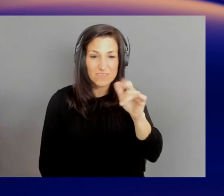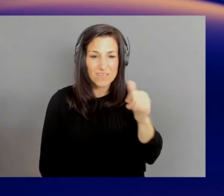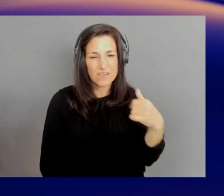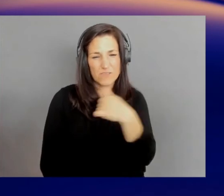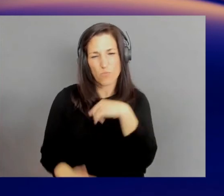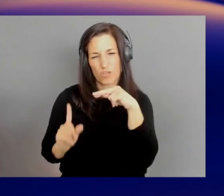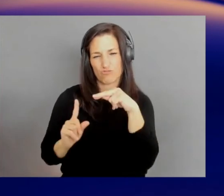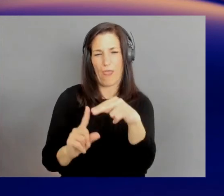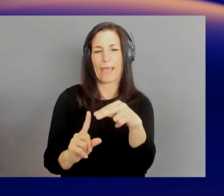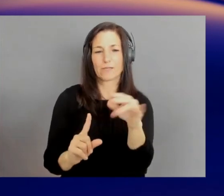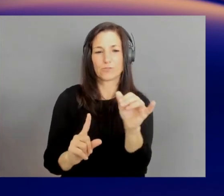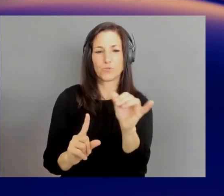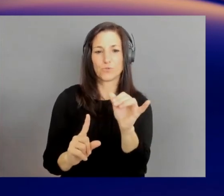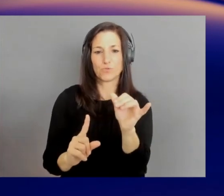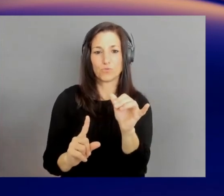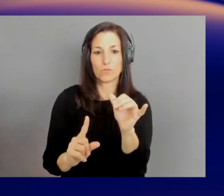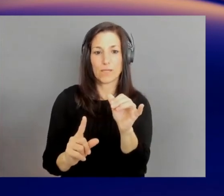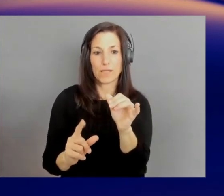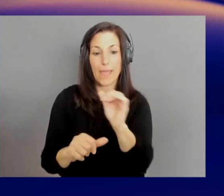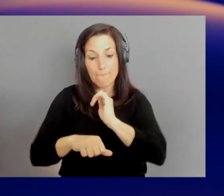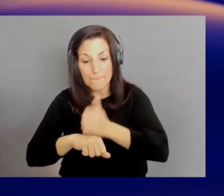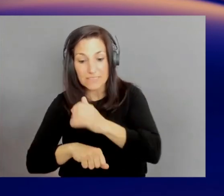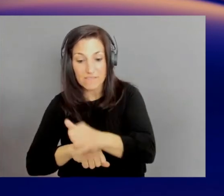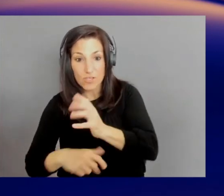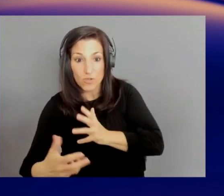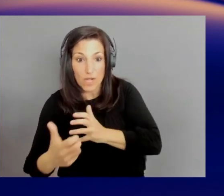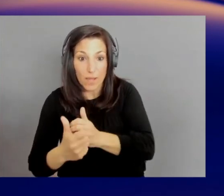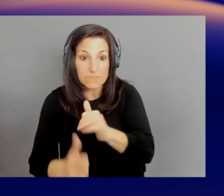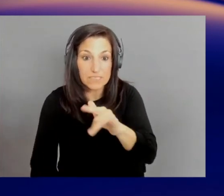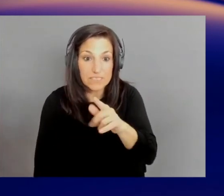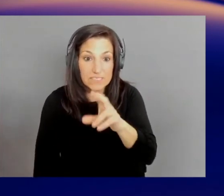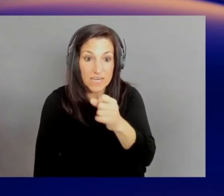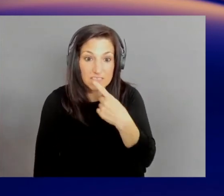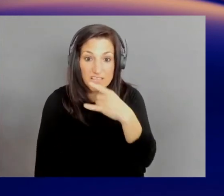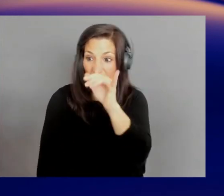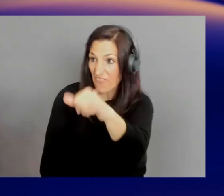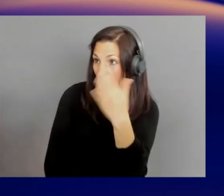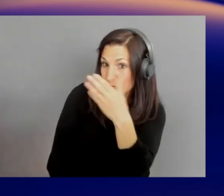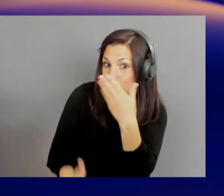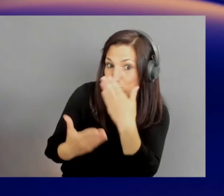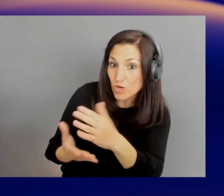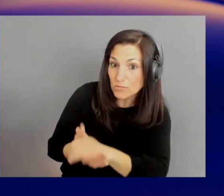you can update the status, basically say that looked good. Oh cool. Approve it.